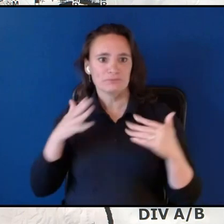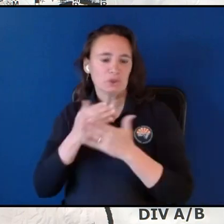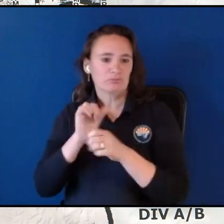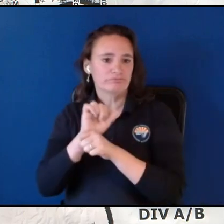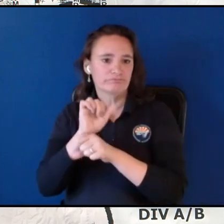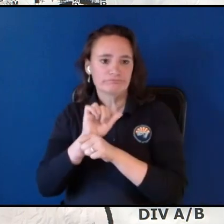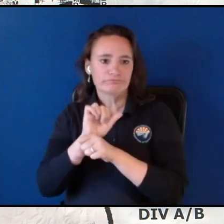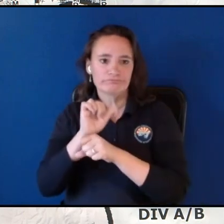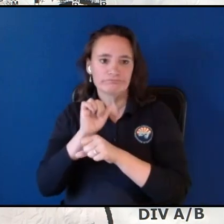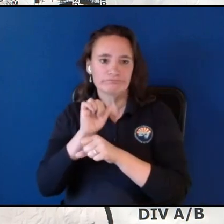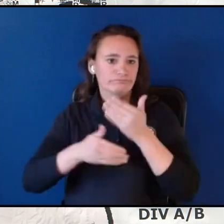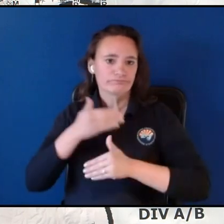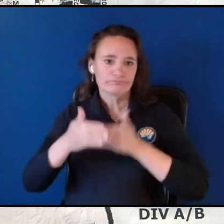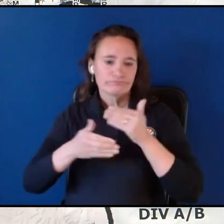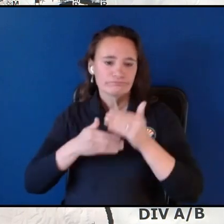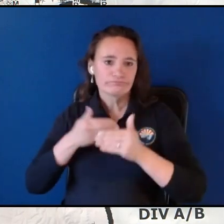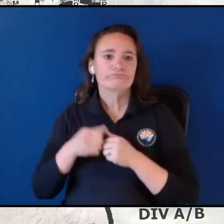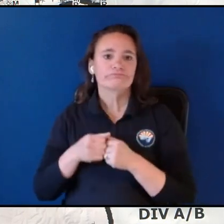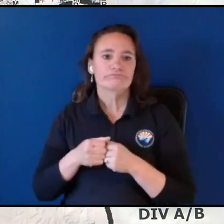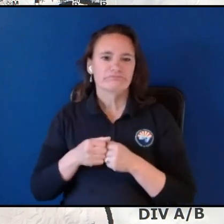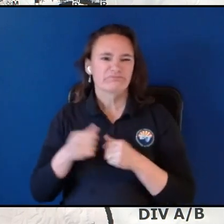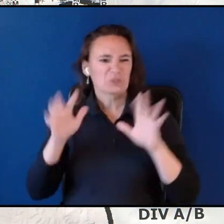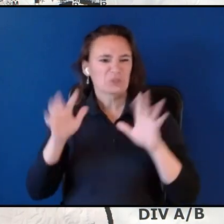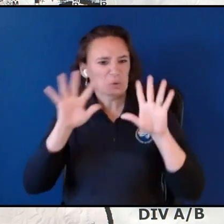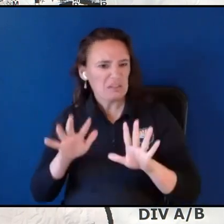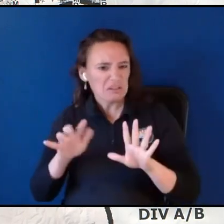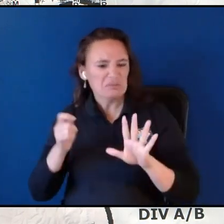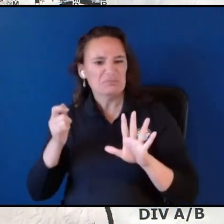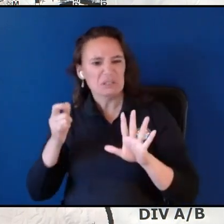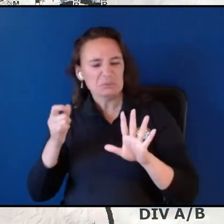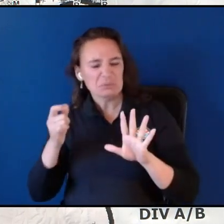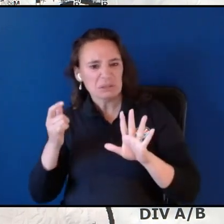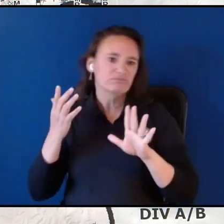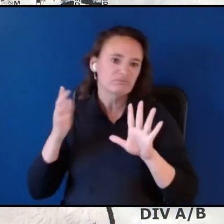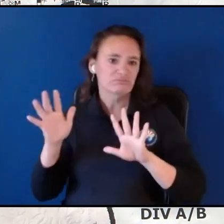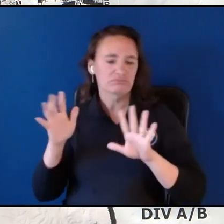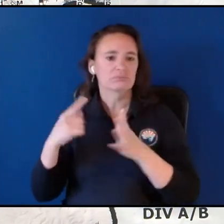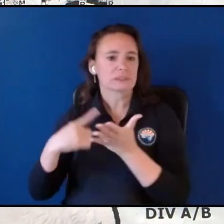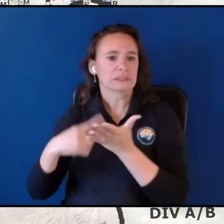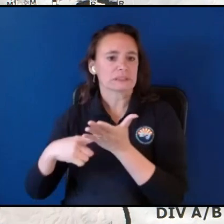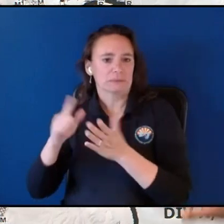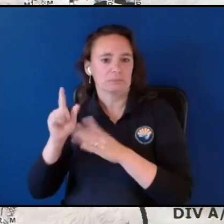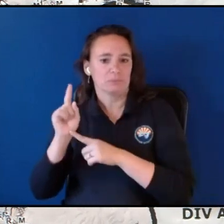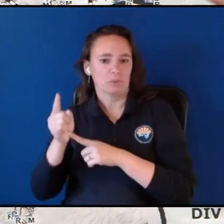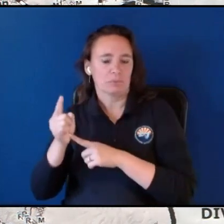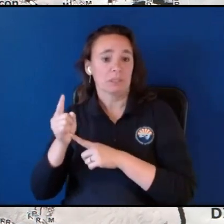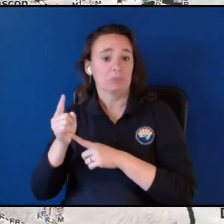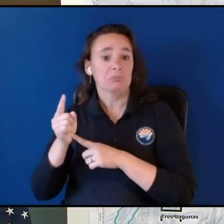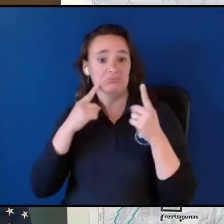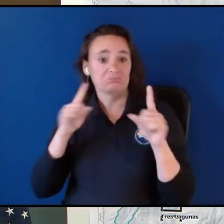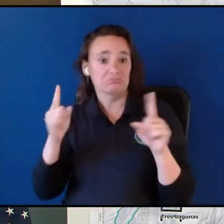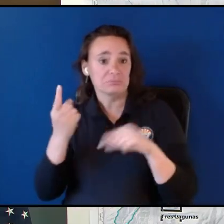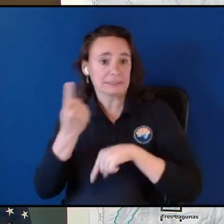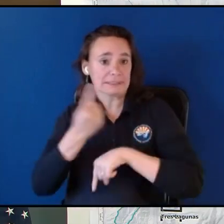I'll discuss here very soon. But overall, it was a very successful day. So, starting in Alpha Bravo on the eastern side of the fire,